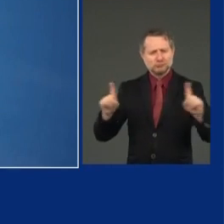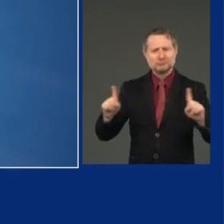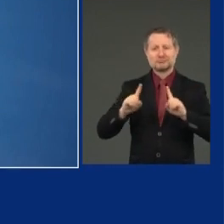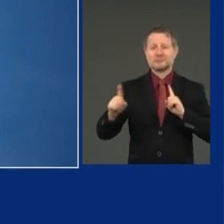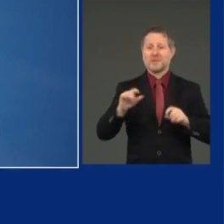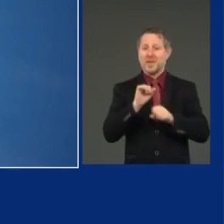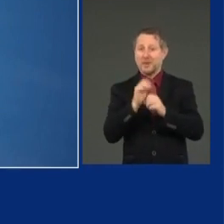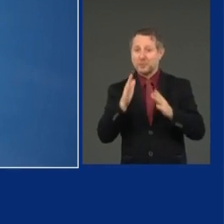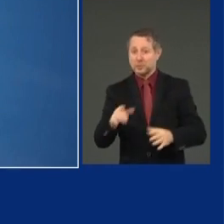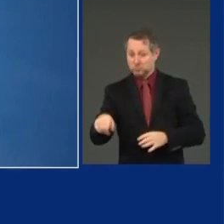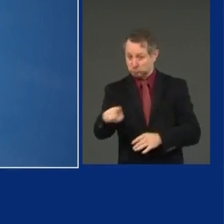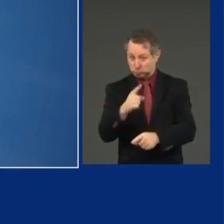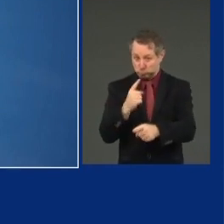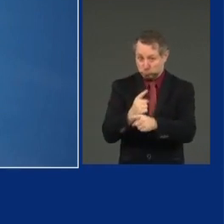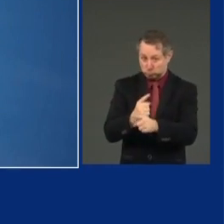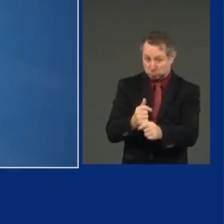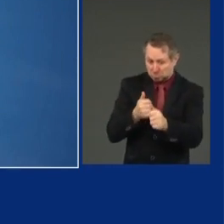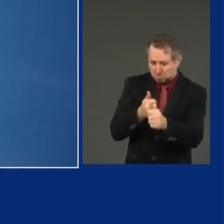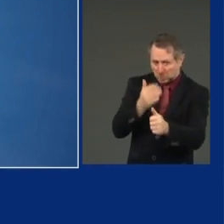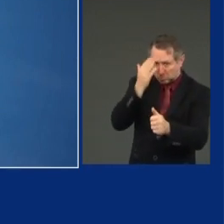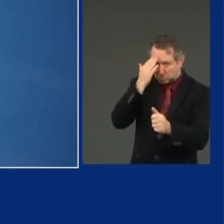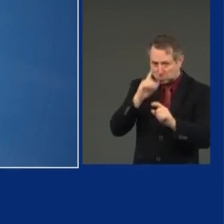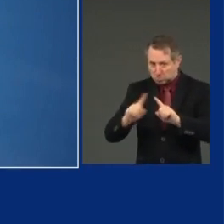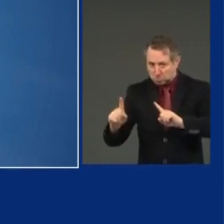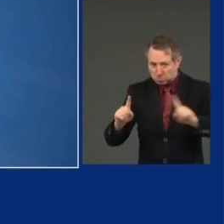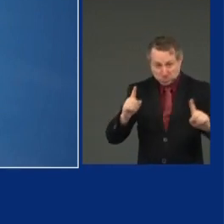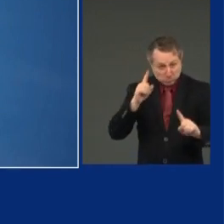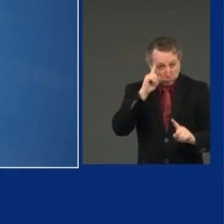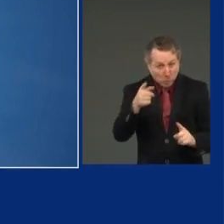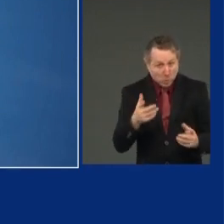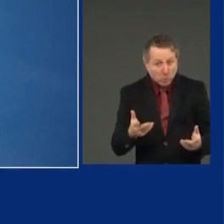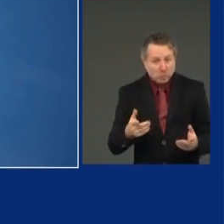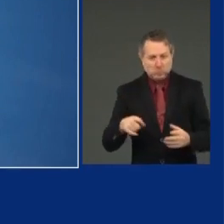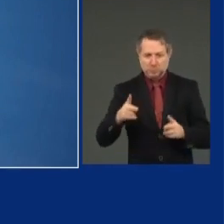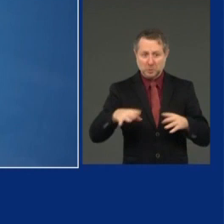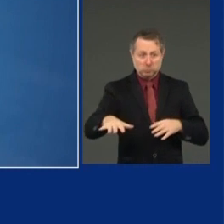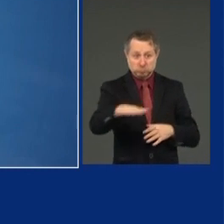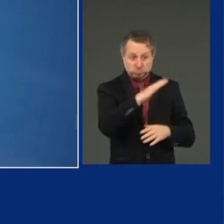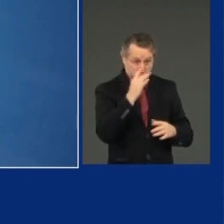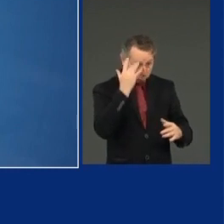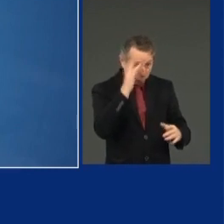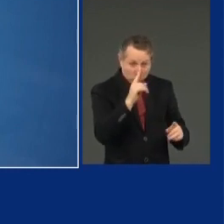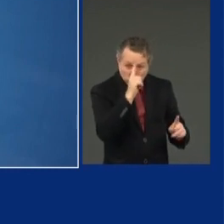THOSE BUSINESSES DO IT